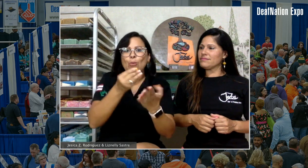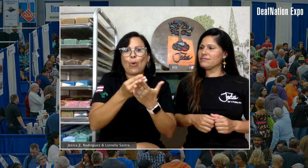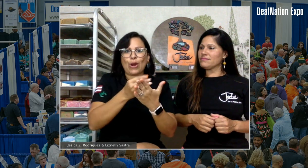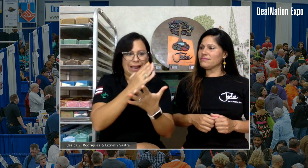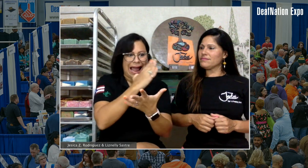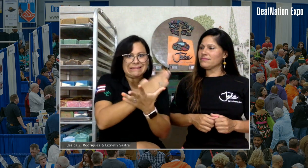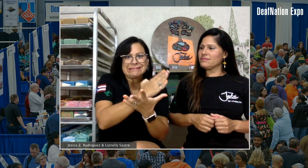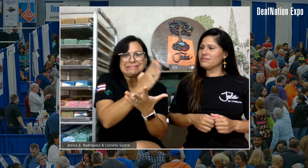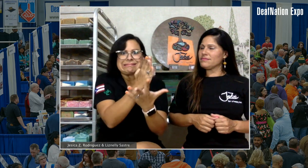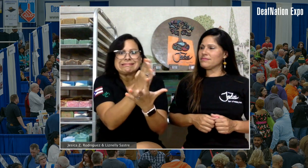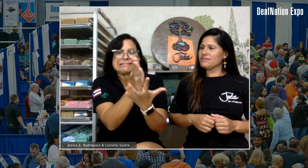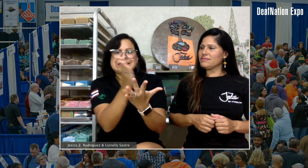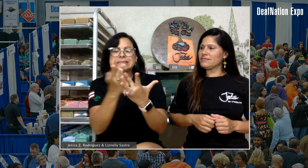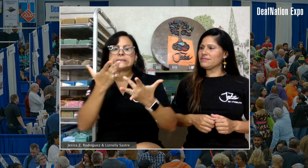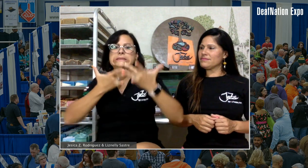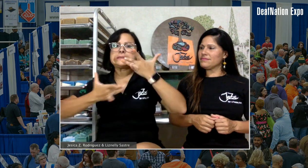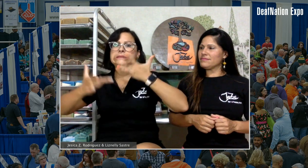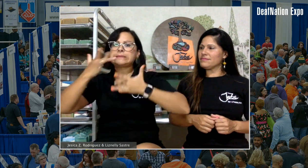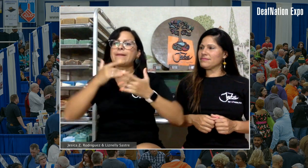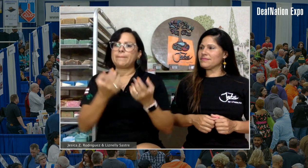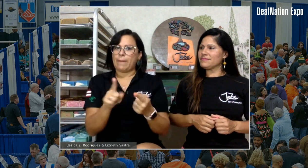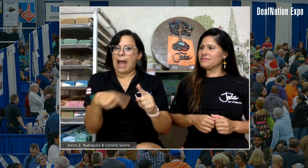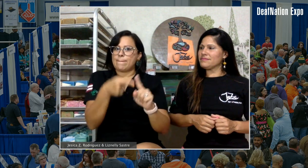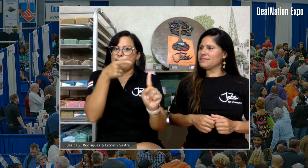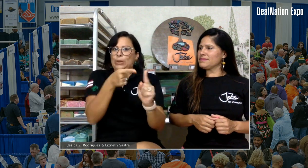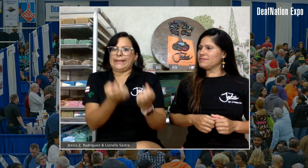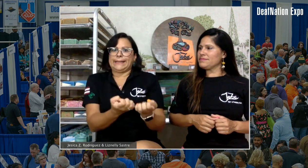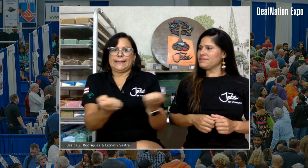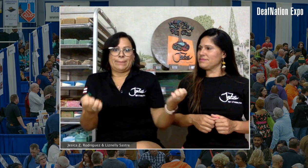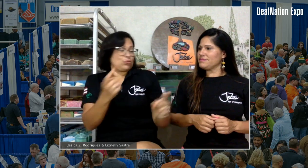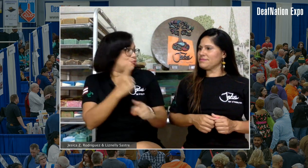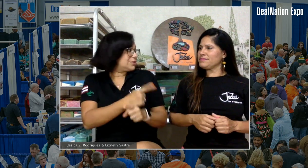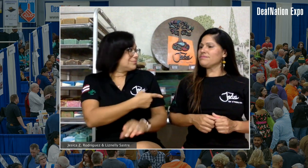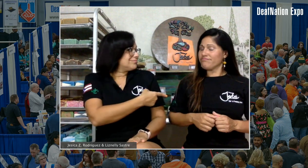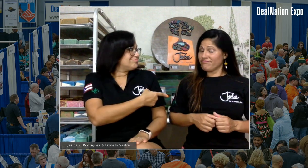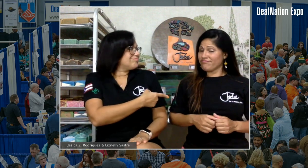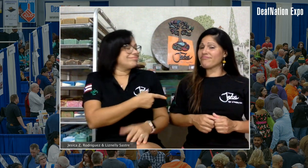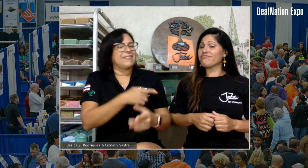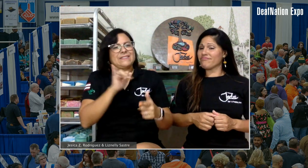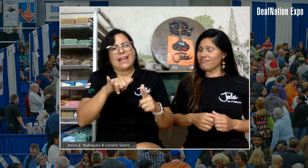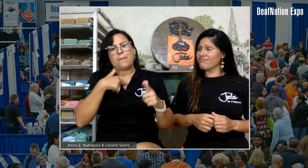there’s not enough money for everything and for all our equipment. Right?